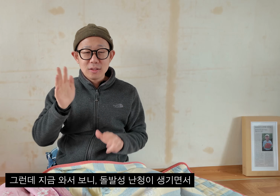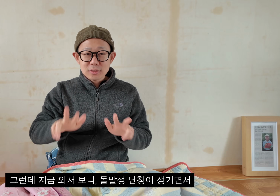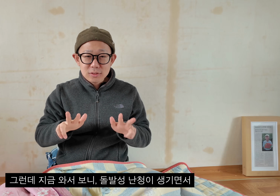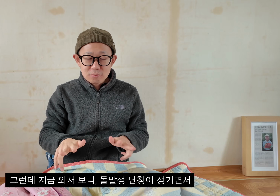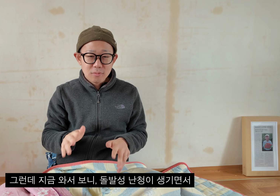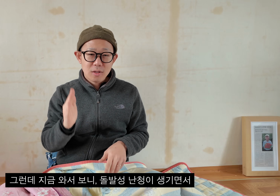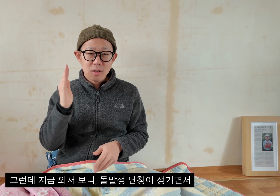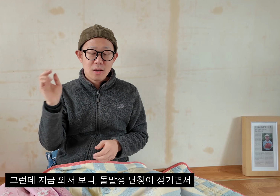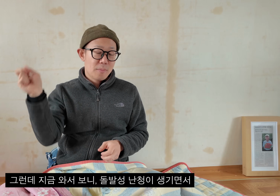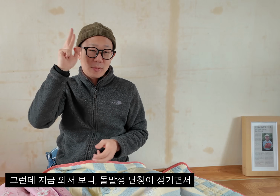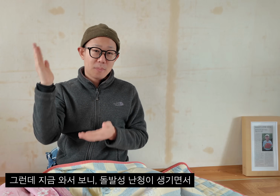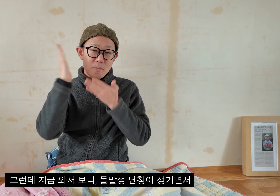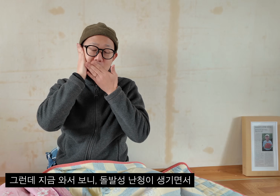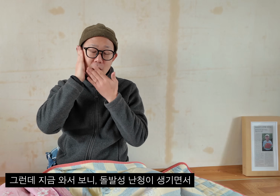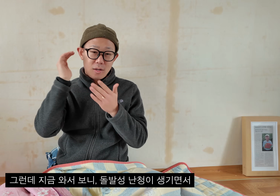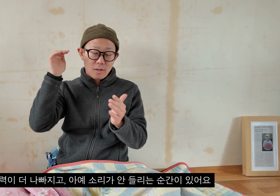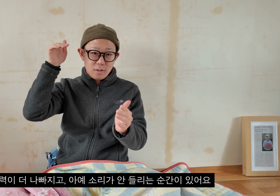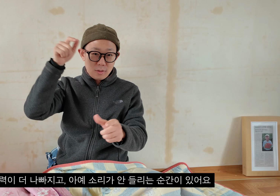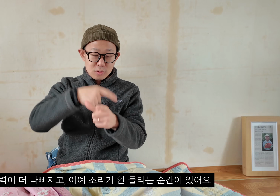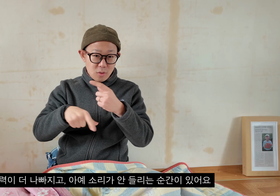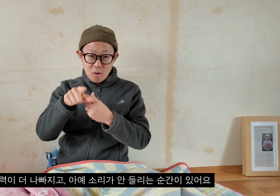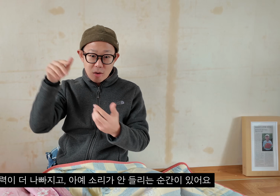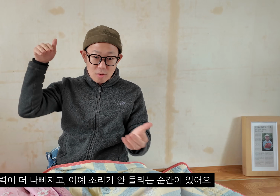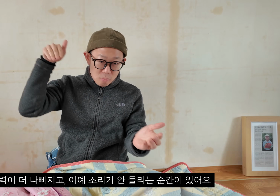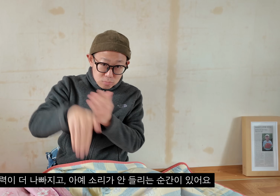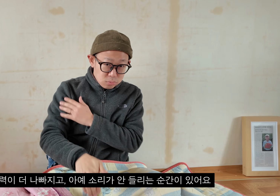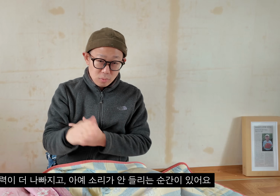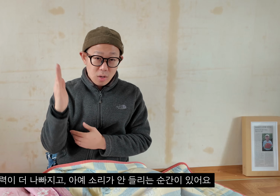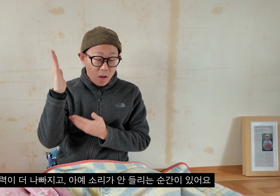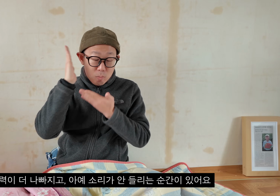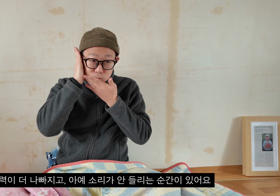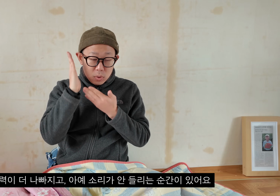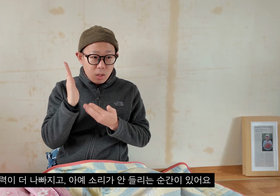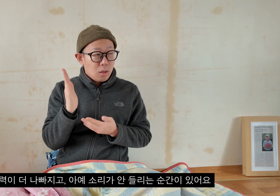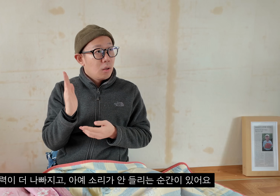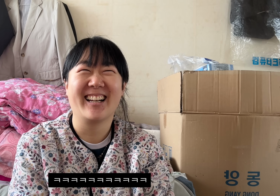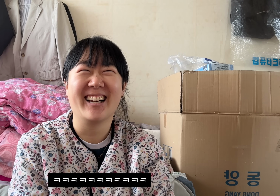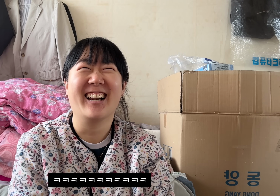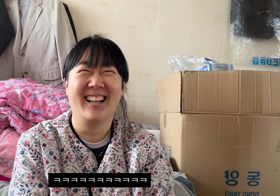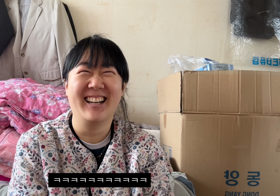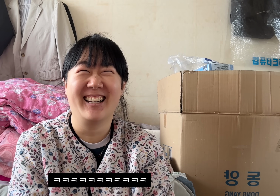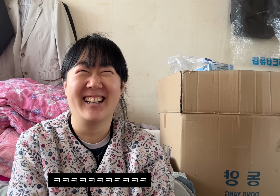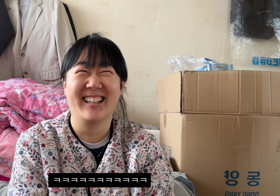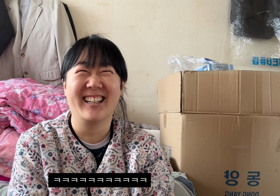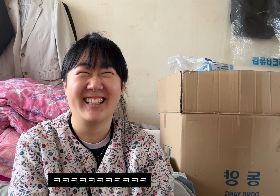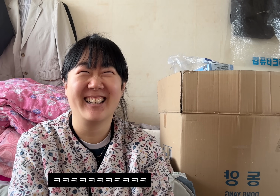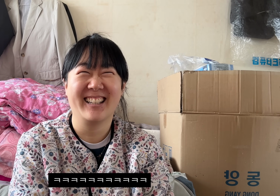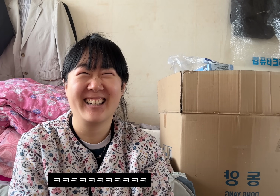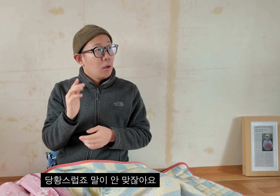But now, with sudden hearing loss, my hearing did get worse. Sometimes, no sound at all. Hahahahaha.